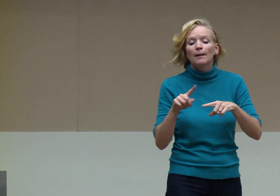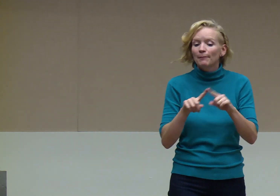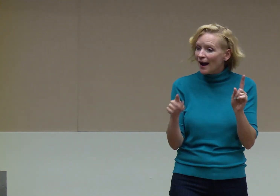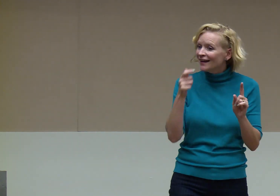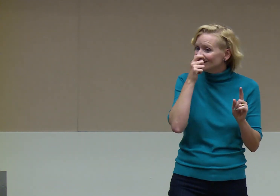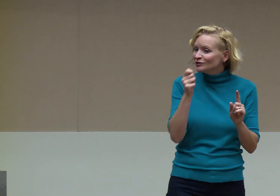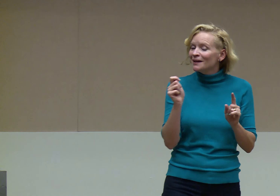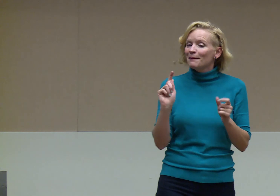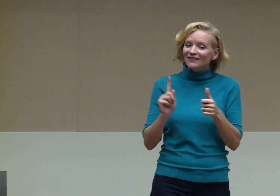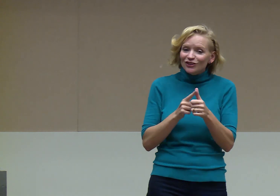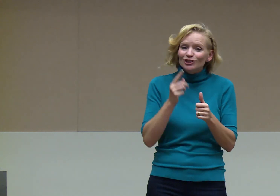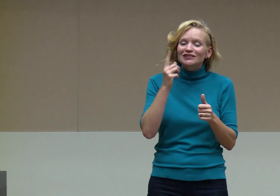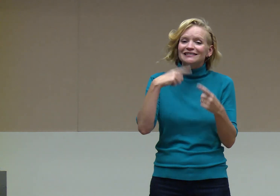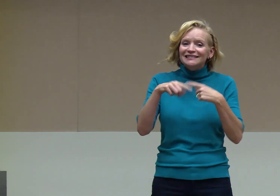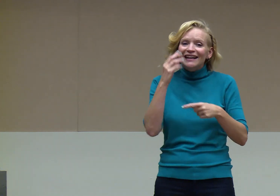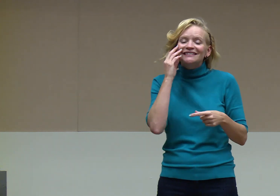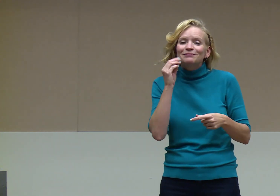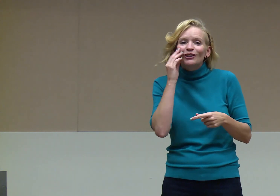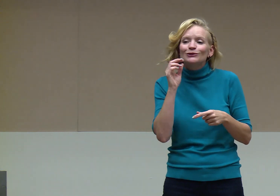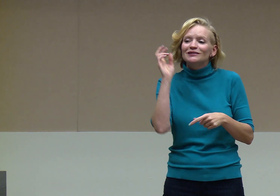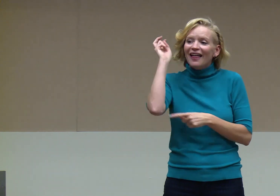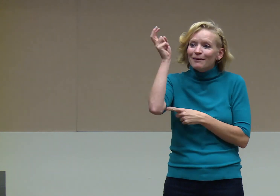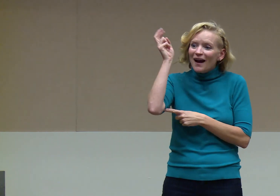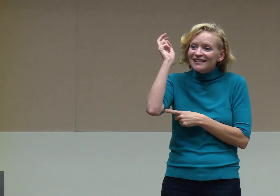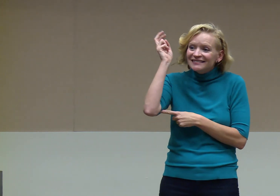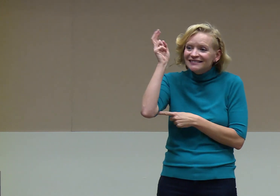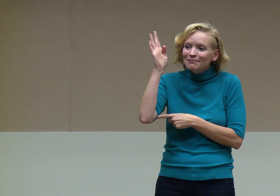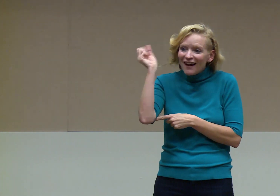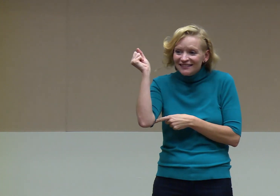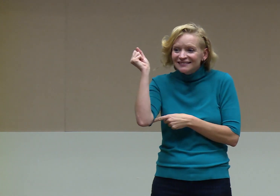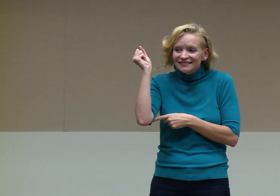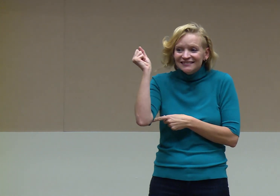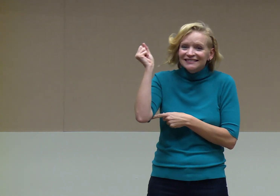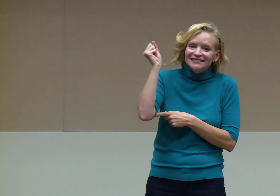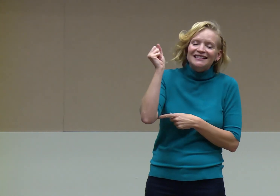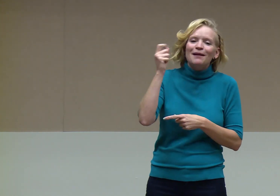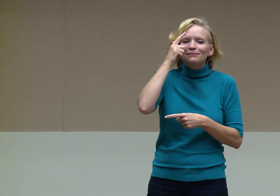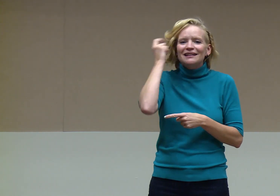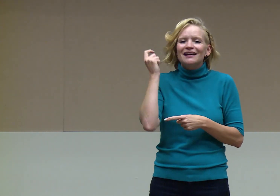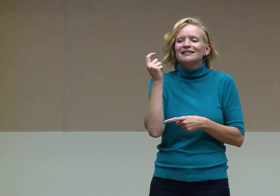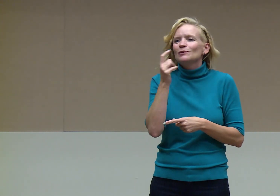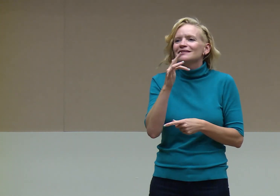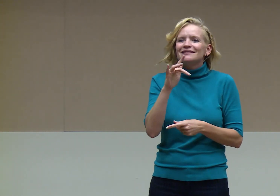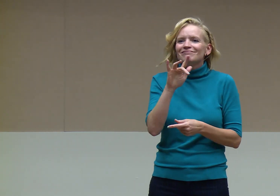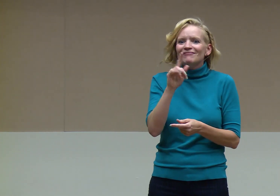But it was interesting. The first time that I signed was actually on a bus.